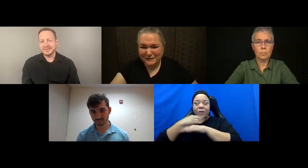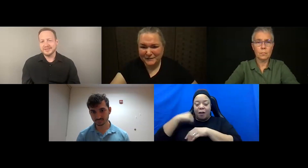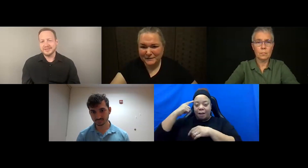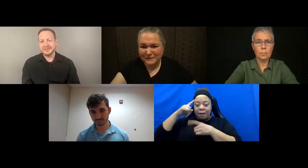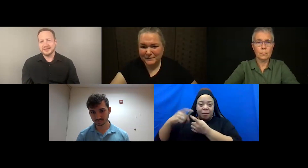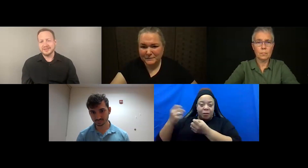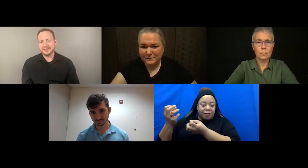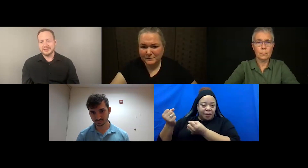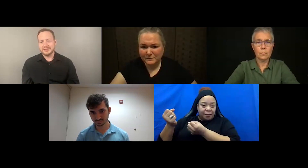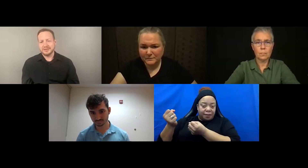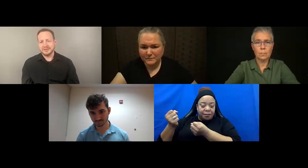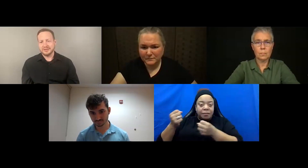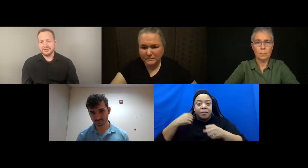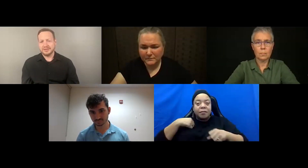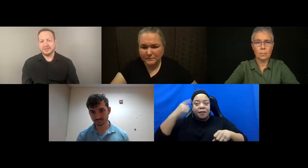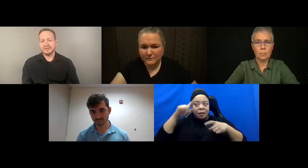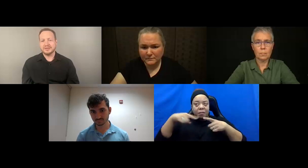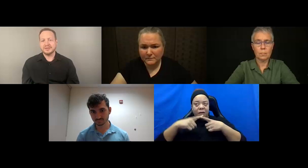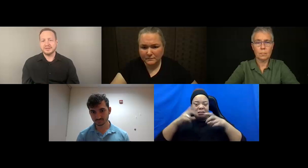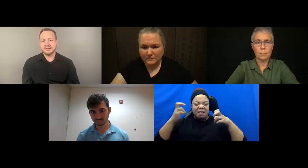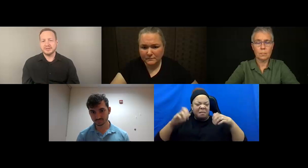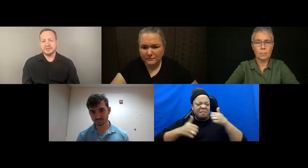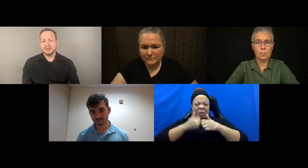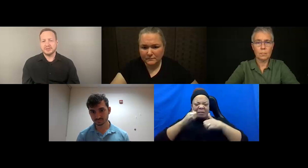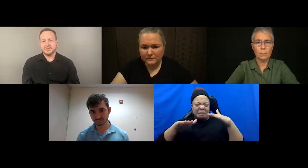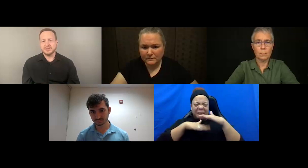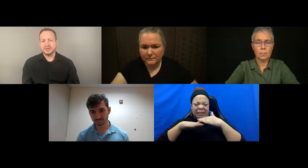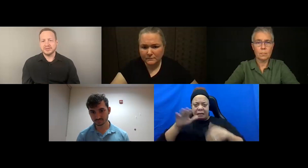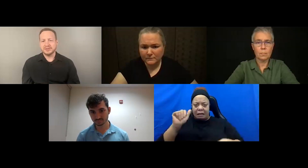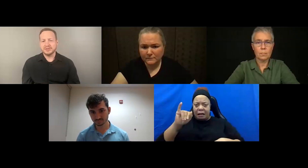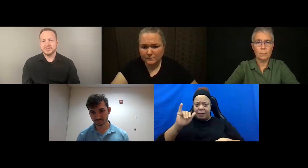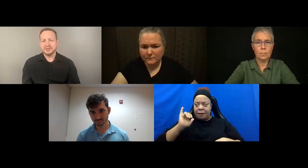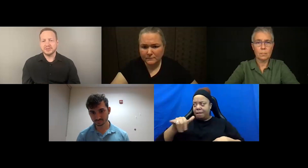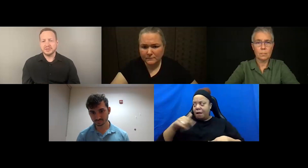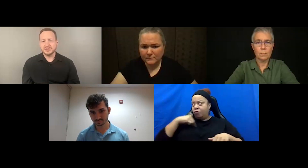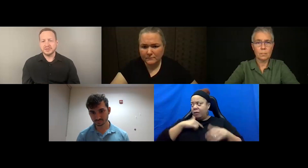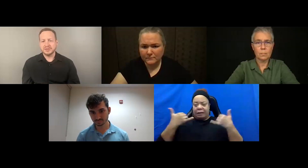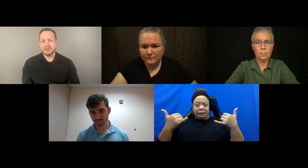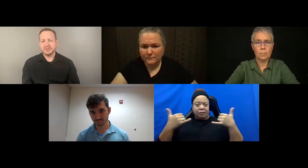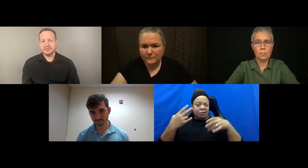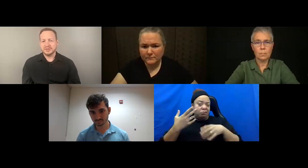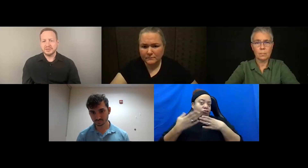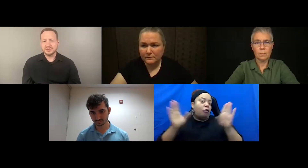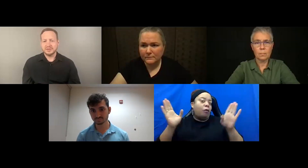first thought... Before I started thinking about AI related to signing, I was thinking of the basic AI that